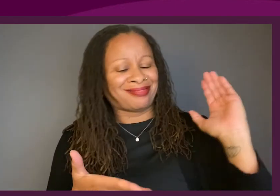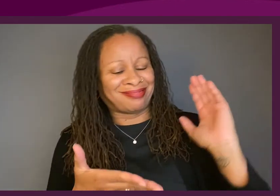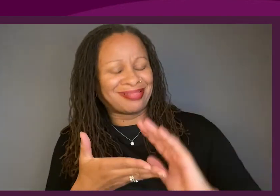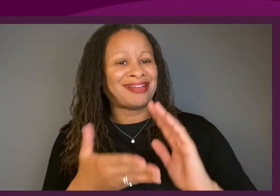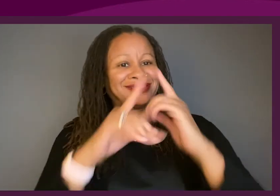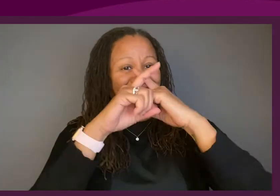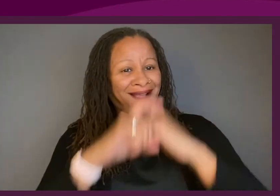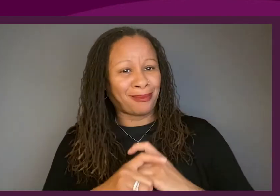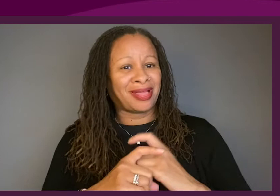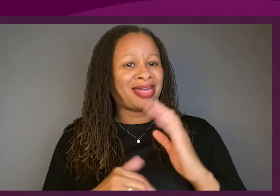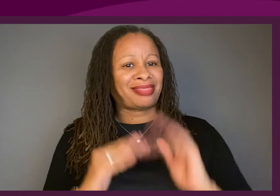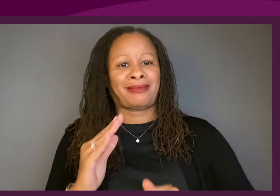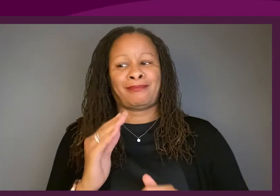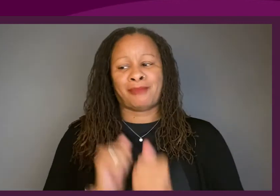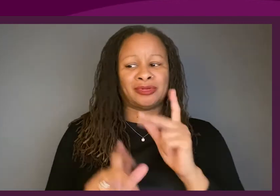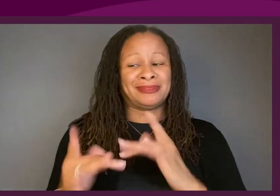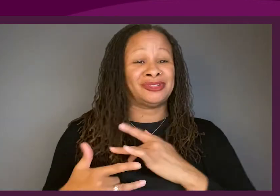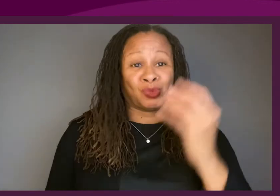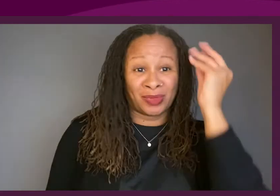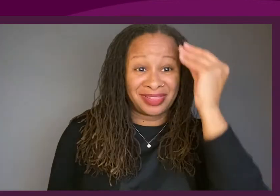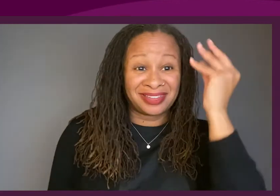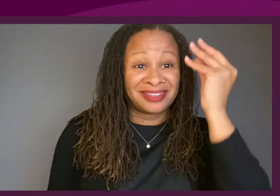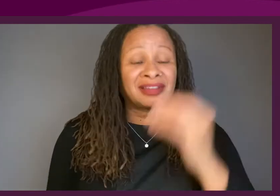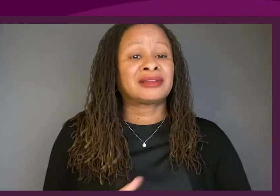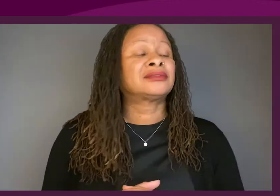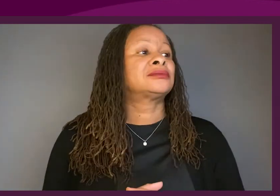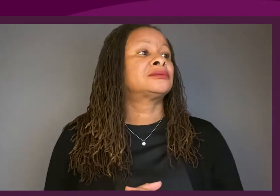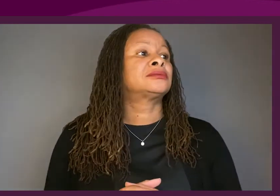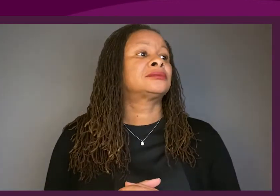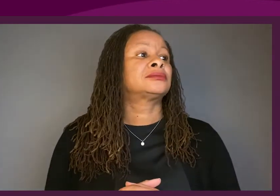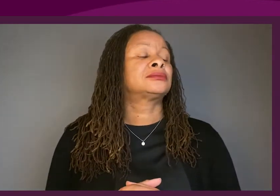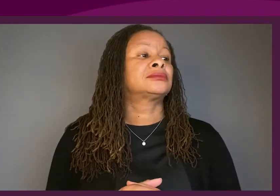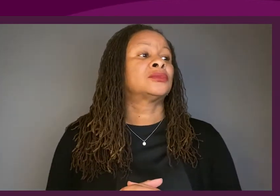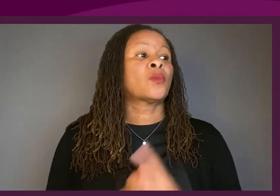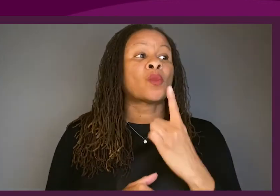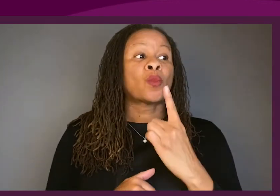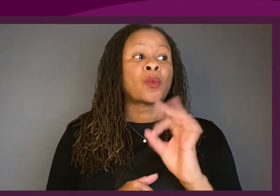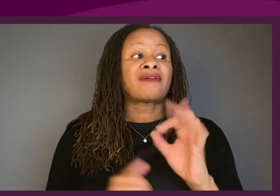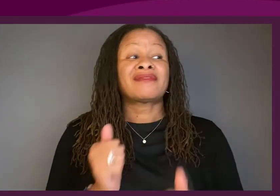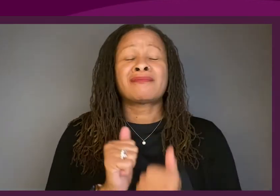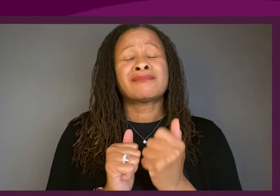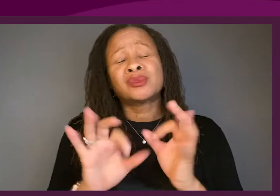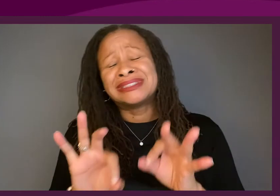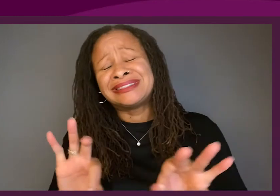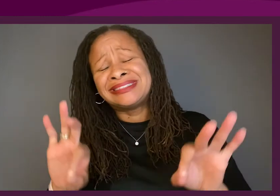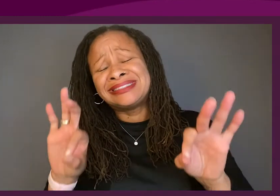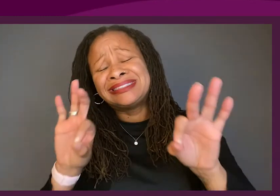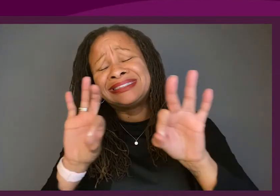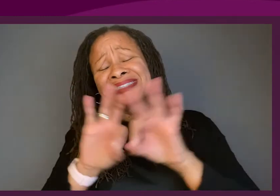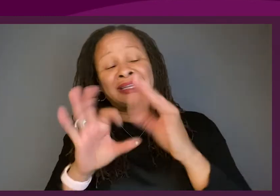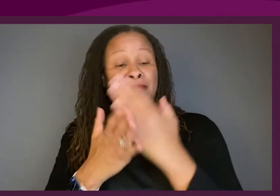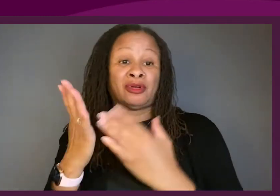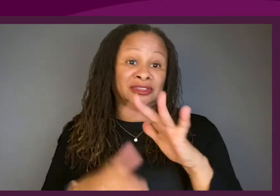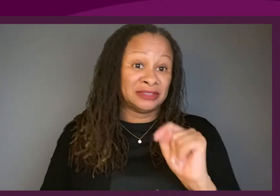One of the most key pivotal elements of it is Nothing About Us Without US, including